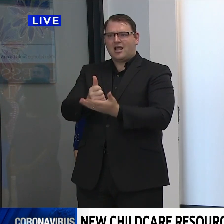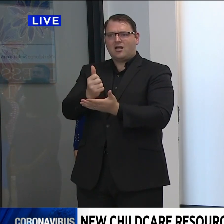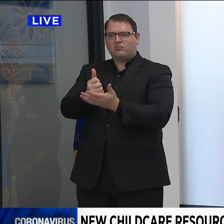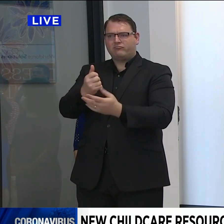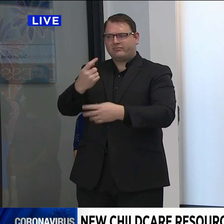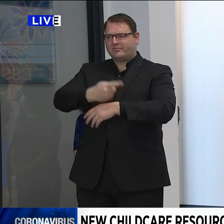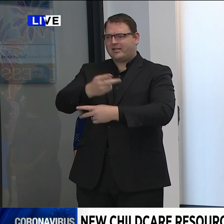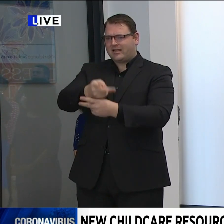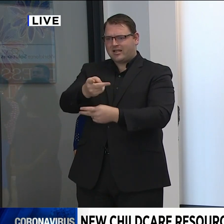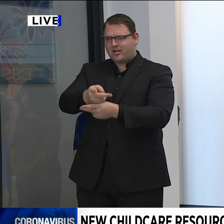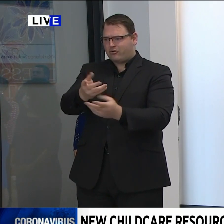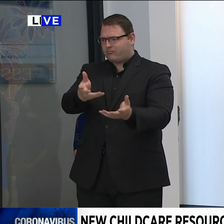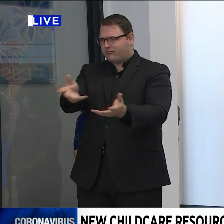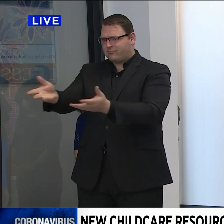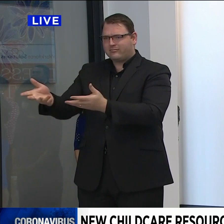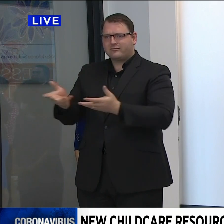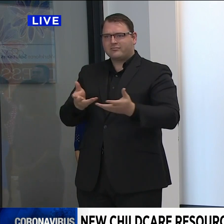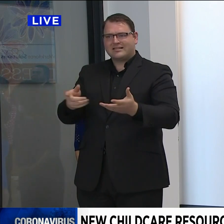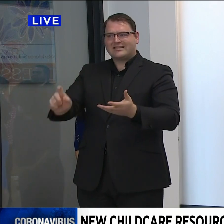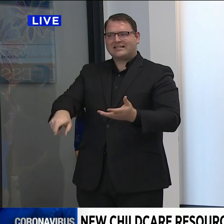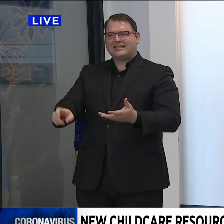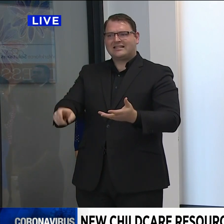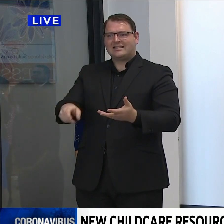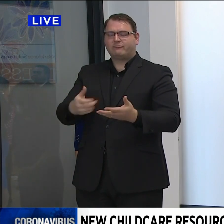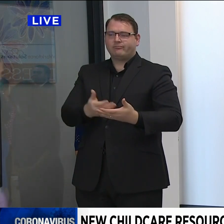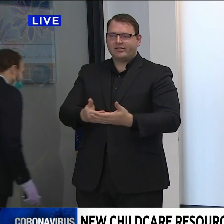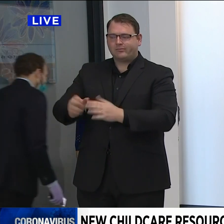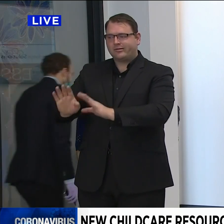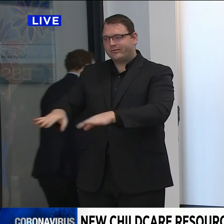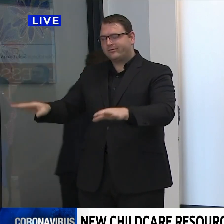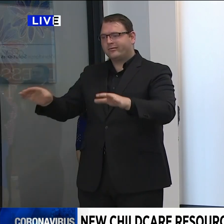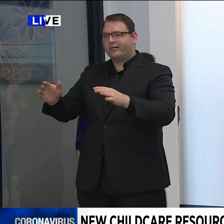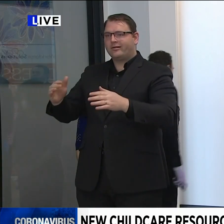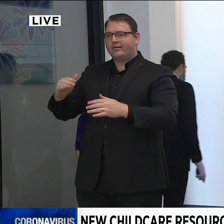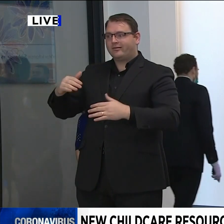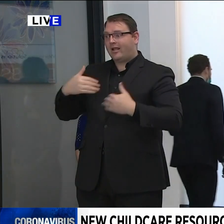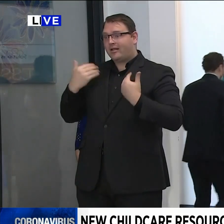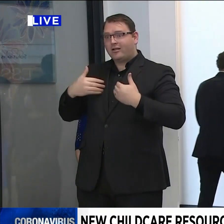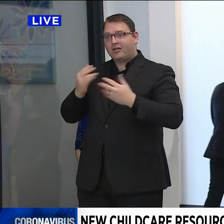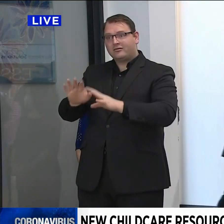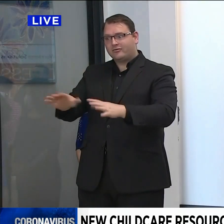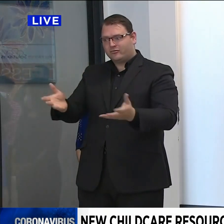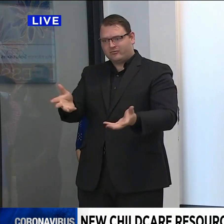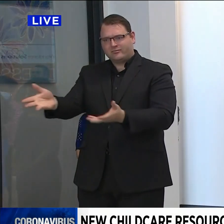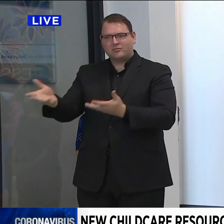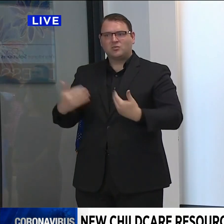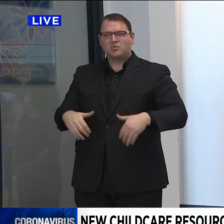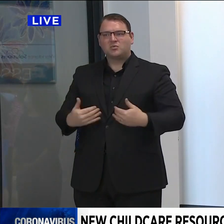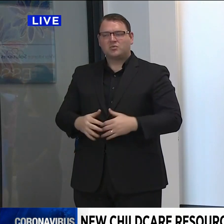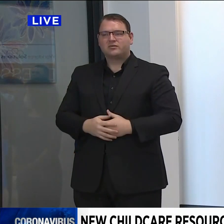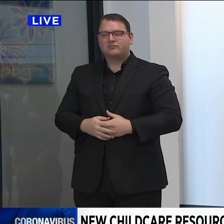rapid response is calling for the system to connect parents the system to connect parents with with childcare options for infants childcare options for infants toddlers children and